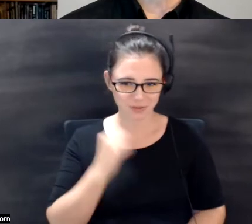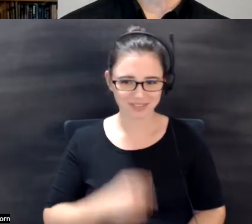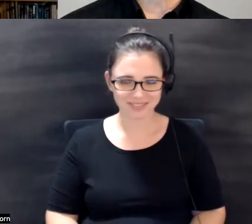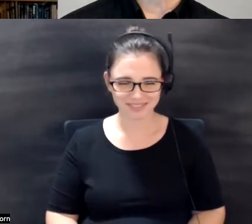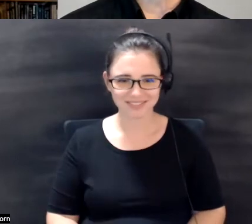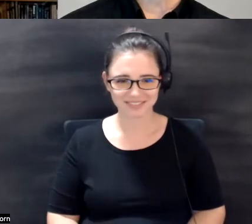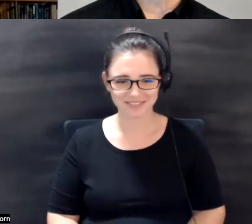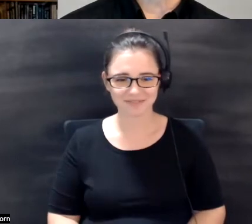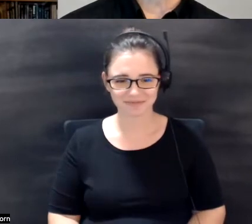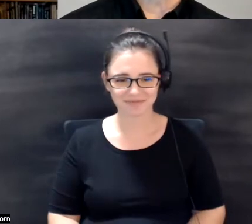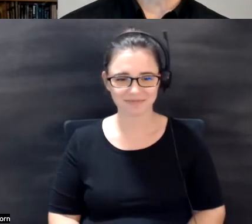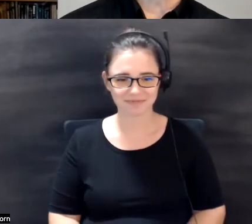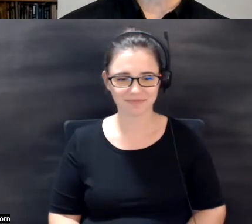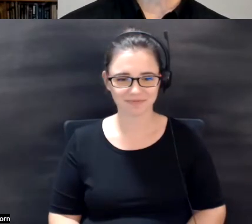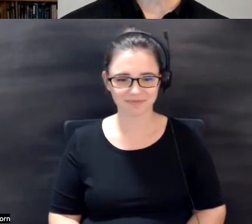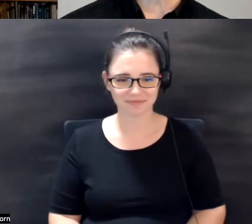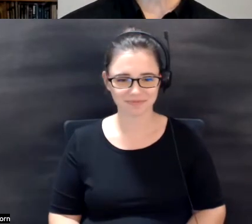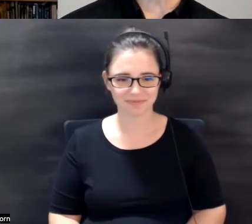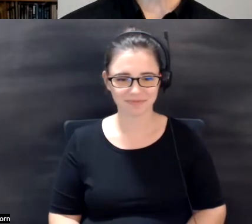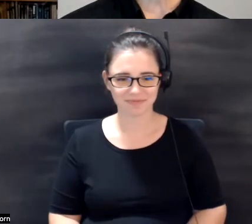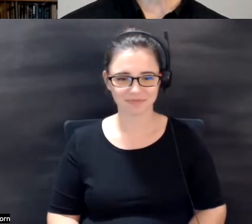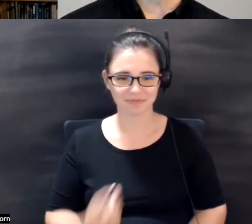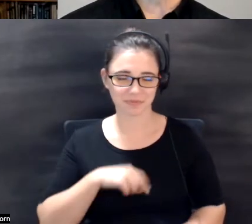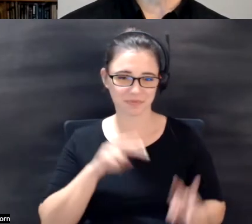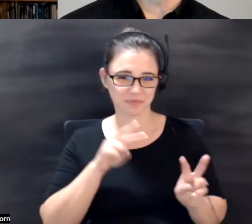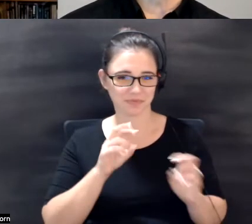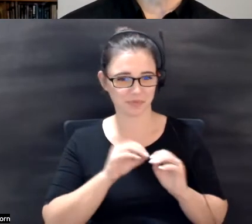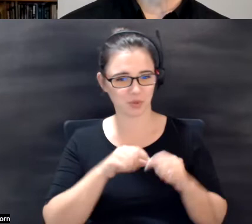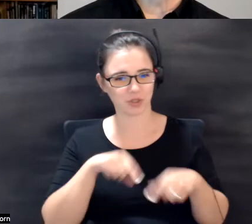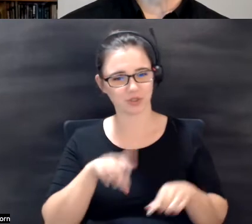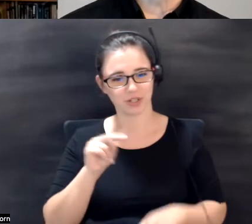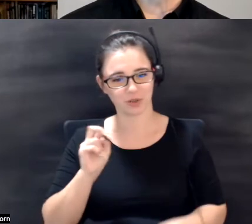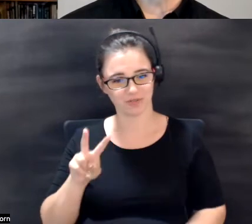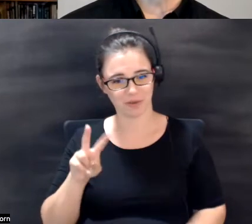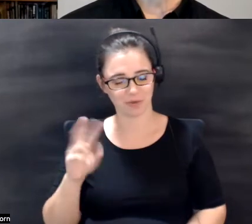Um, we look forward to more during the November Saturday's Art Saturday.